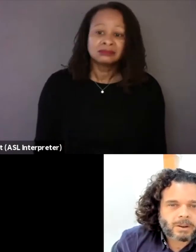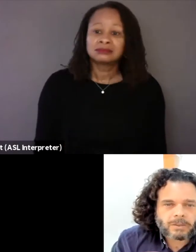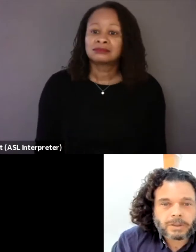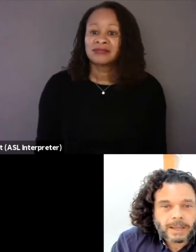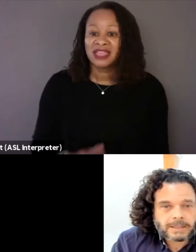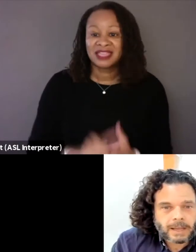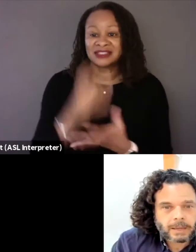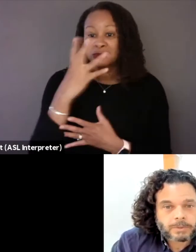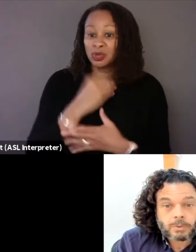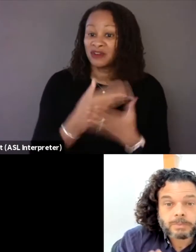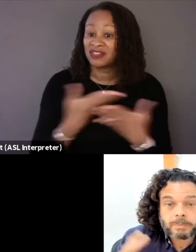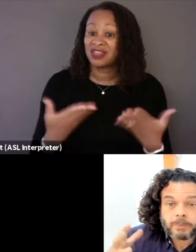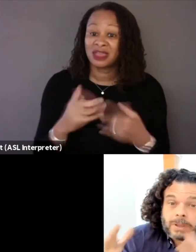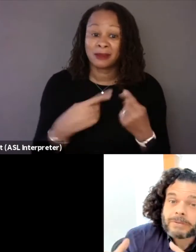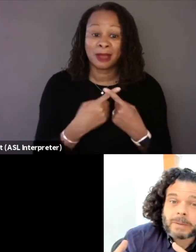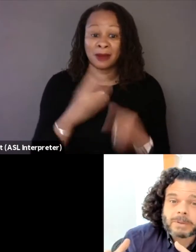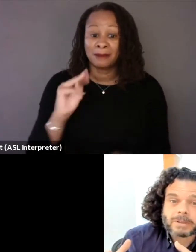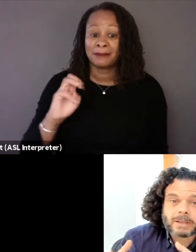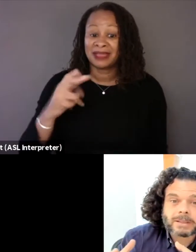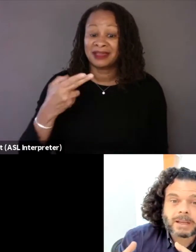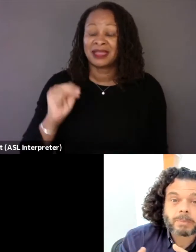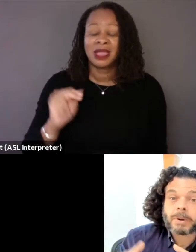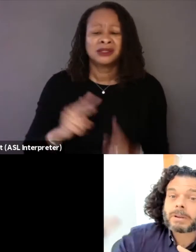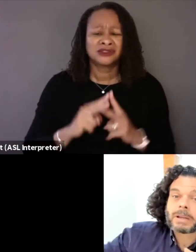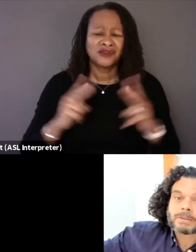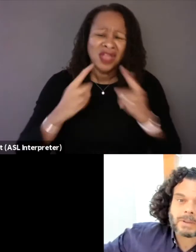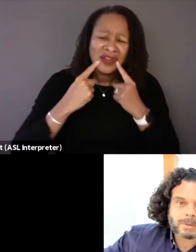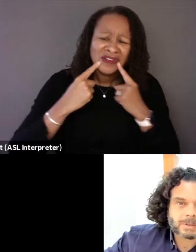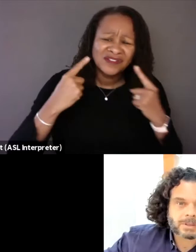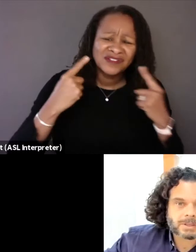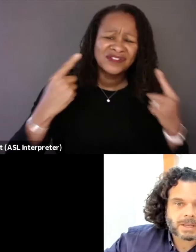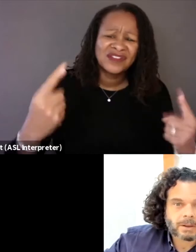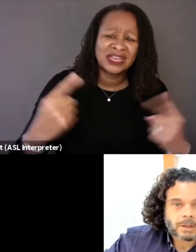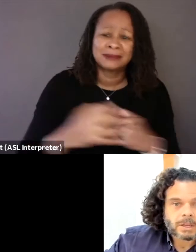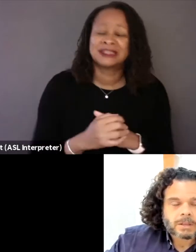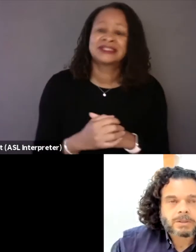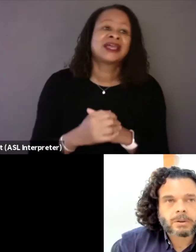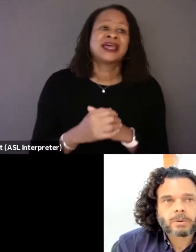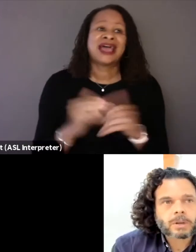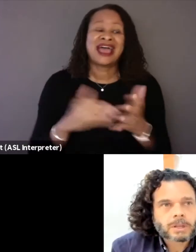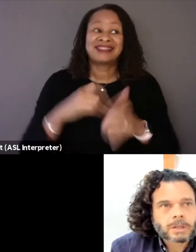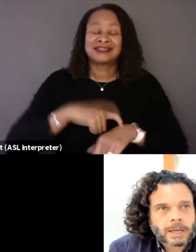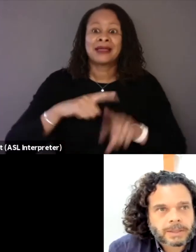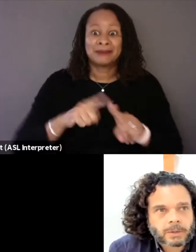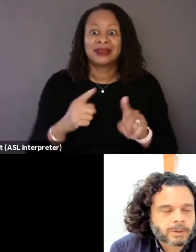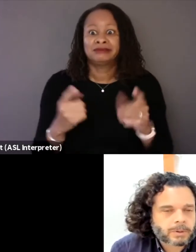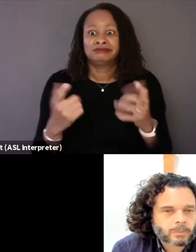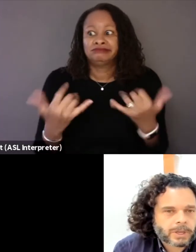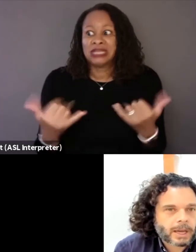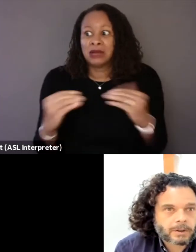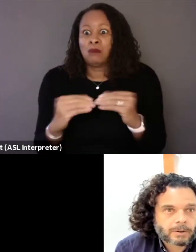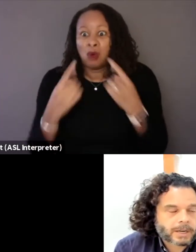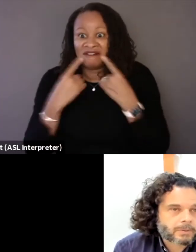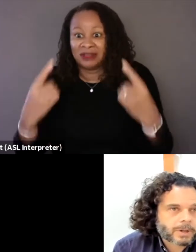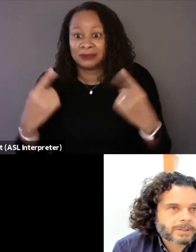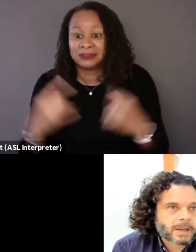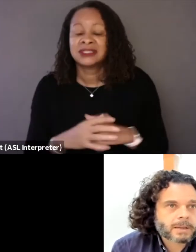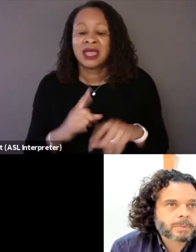and also at that time, she was really famous at that time, but probably not as famous as she is now. So I think we, we got her right at the right time, but